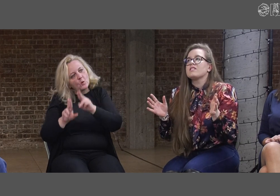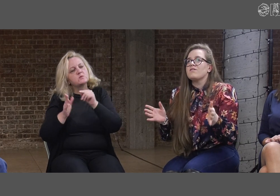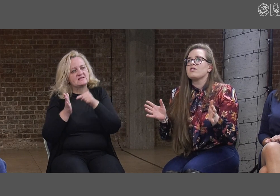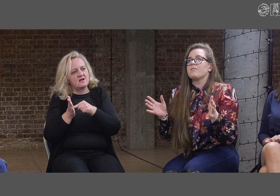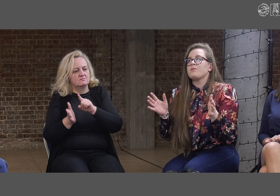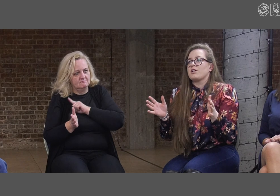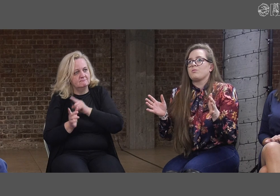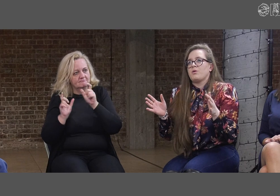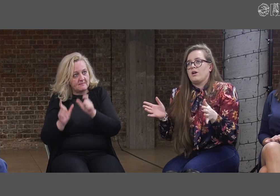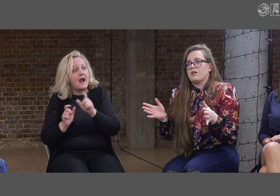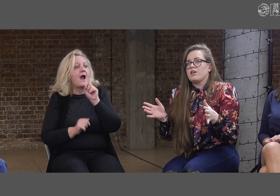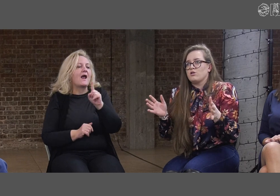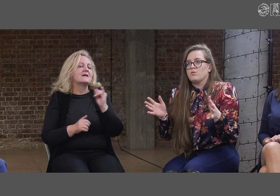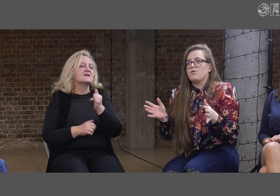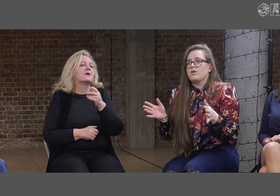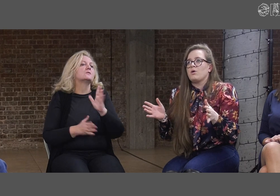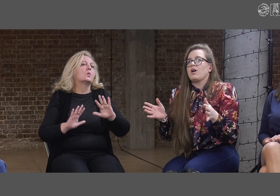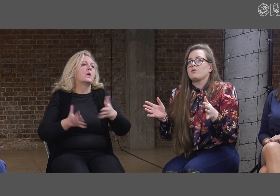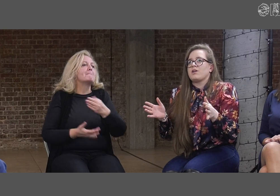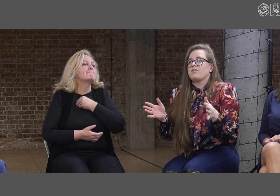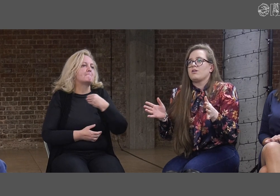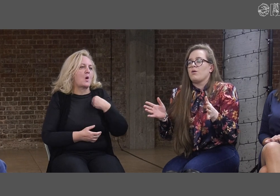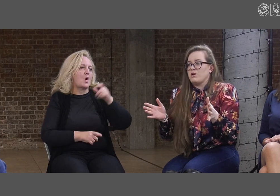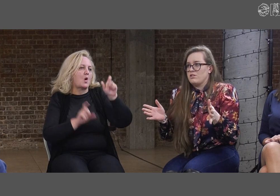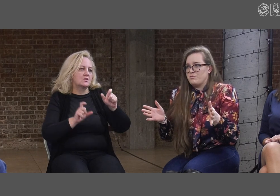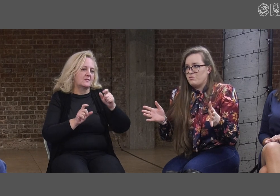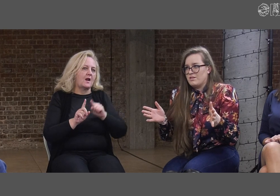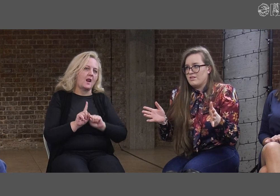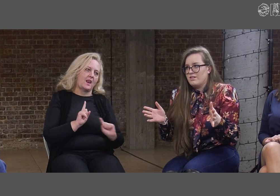but there is always - as they say - a Pole can get around the rules.